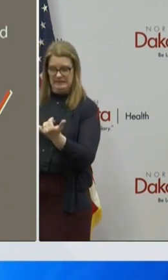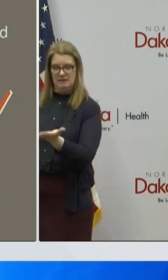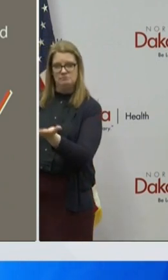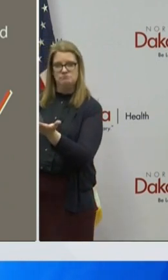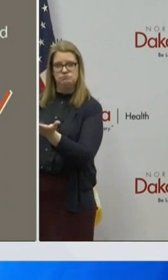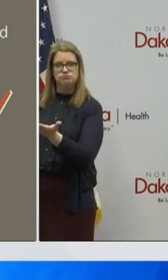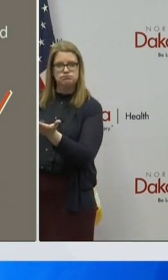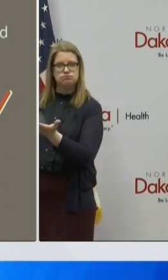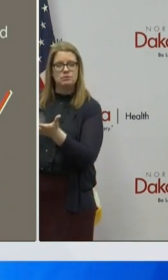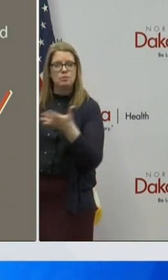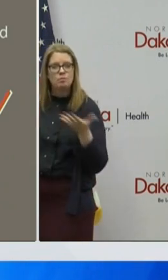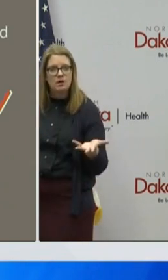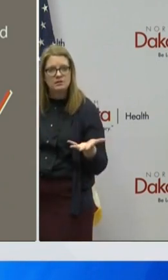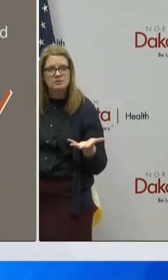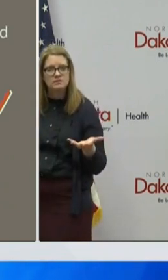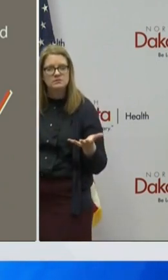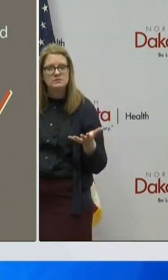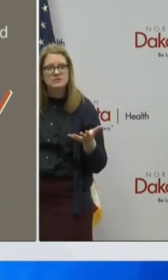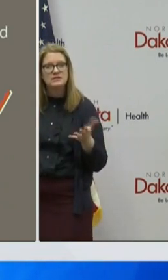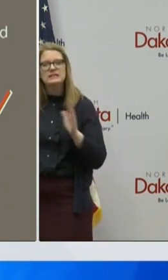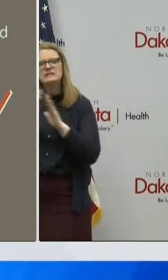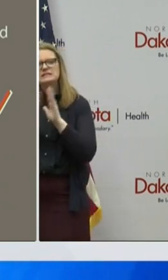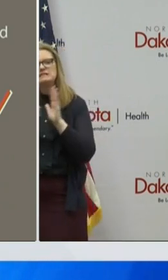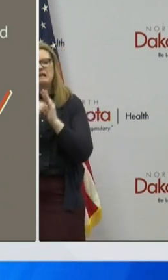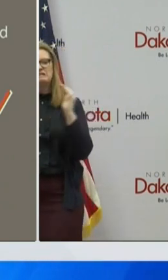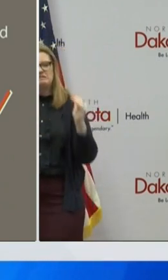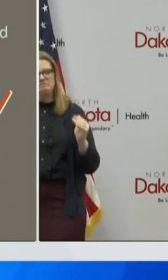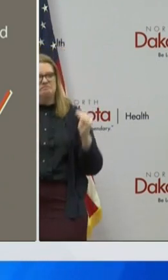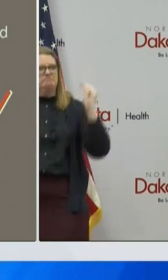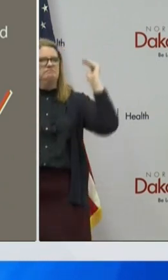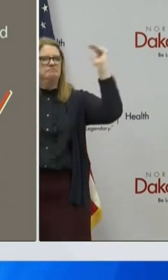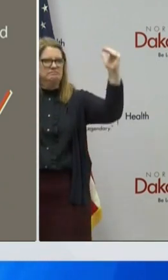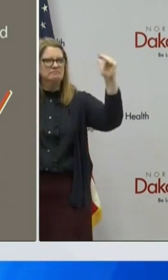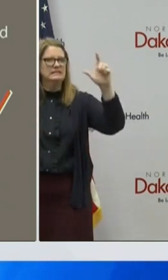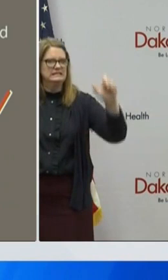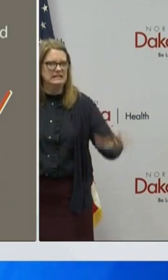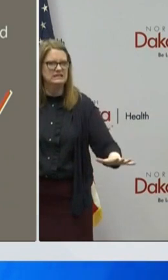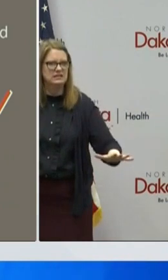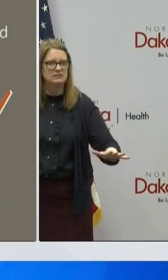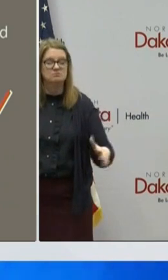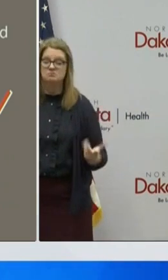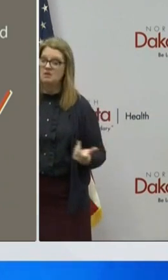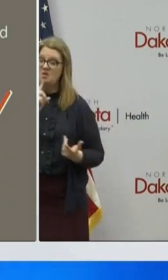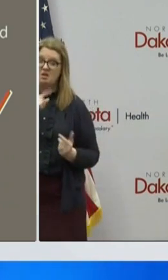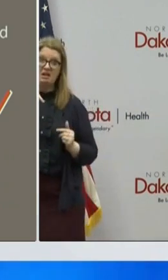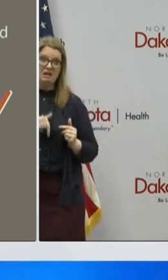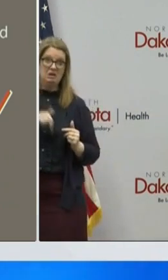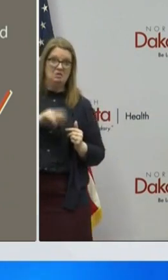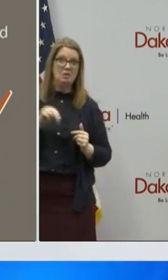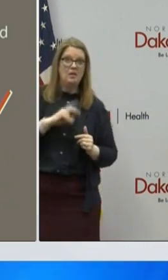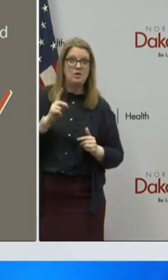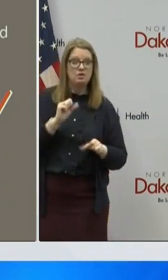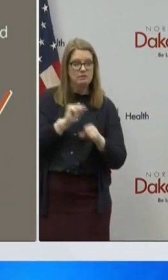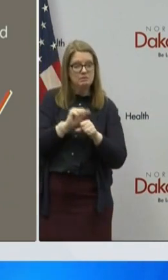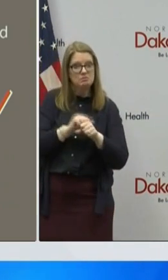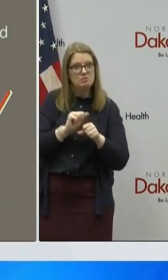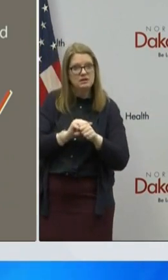DR. REDFIELD AND OTHERS LEADING THE CORONAVIRUS TASK FORCE AND THE KEY FOCUS WAS HOW CAN ALL